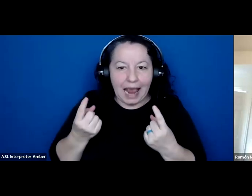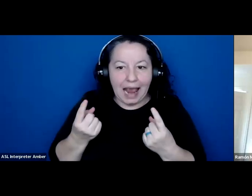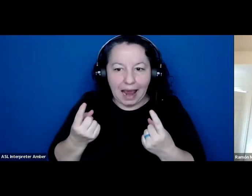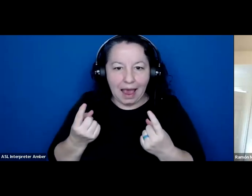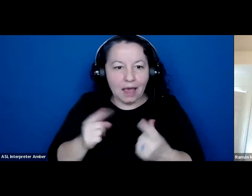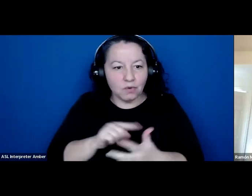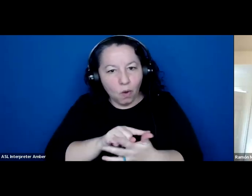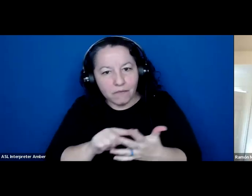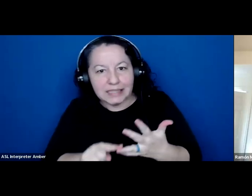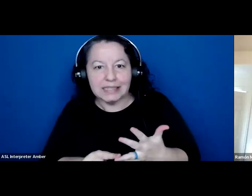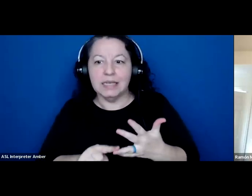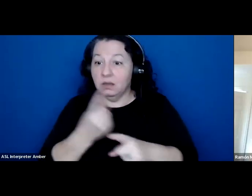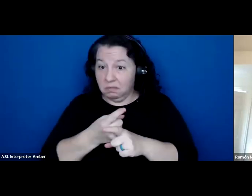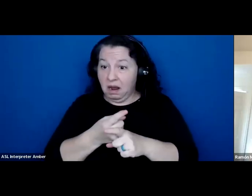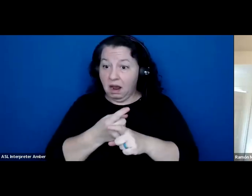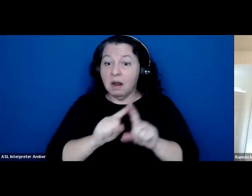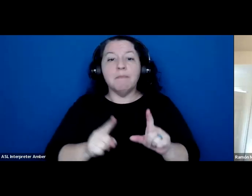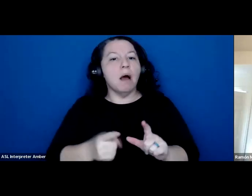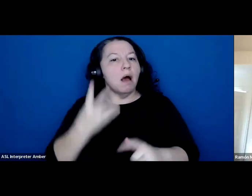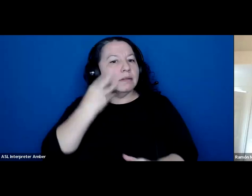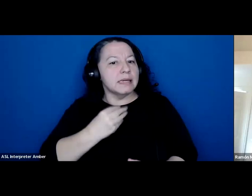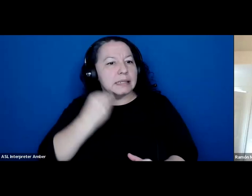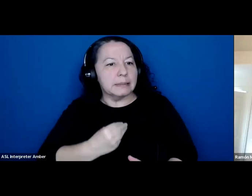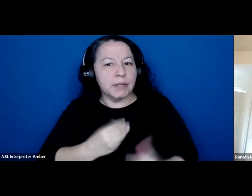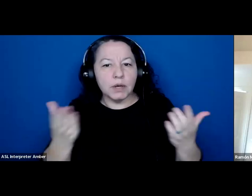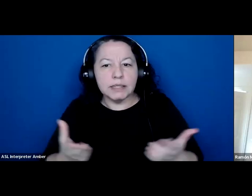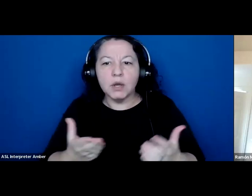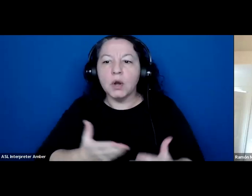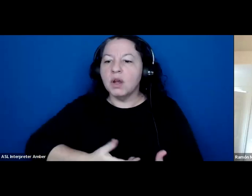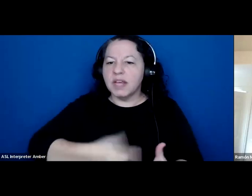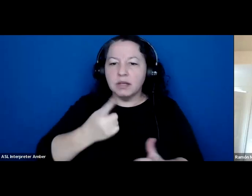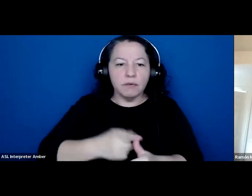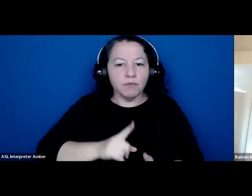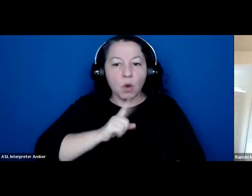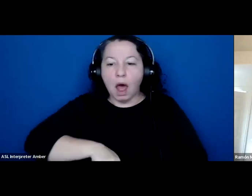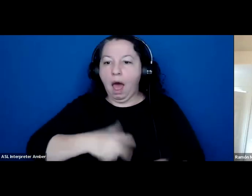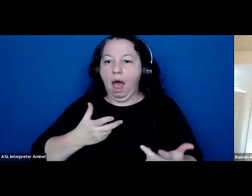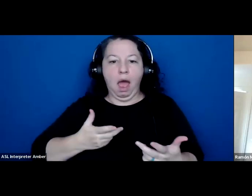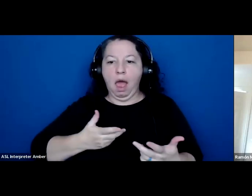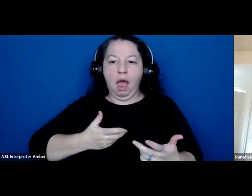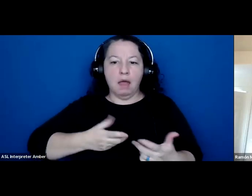But the experience on the ground of these frontline communities and in those years was that